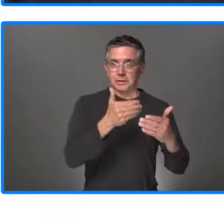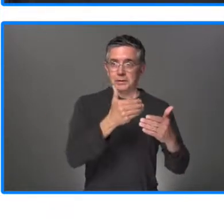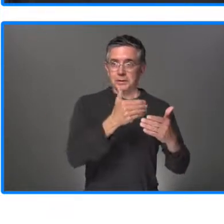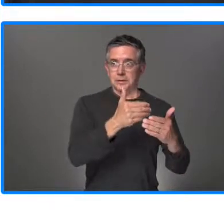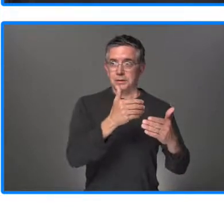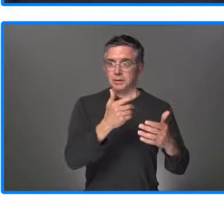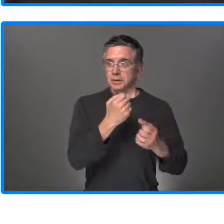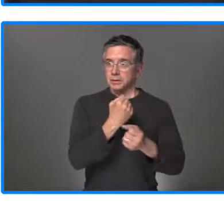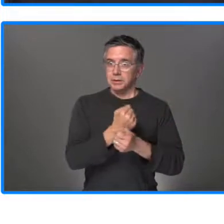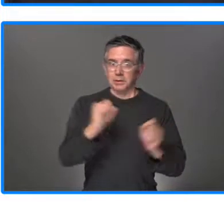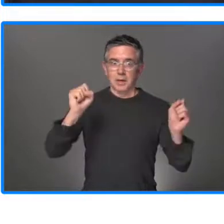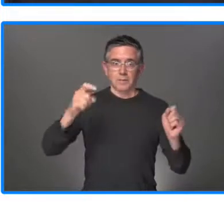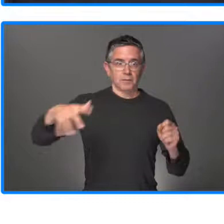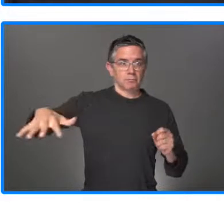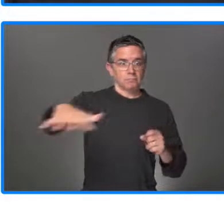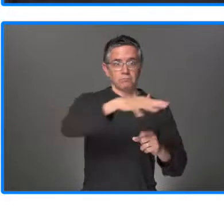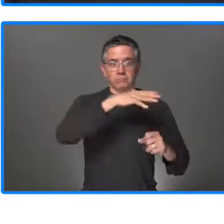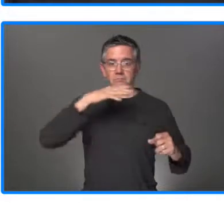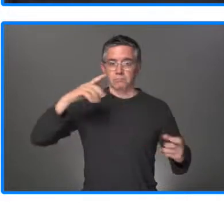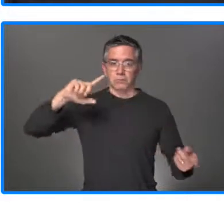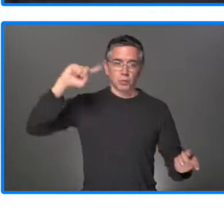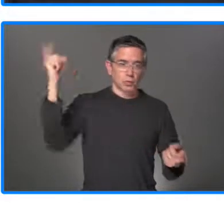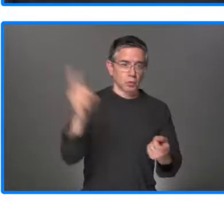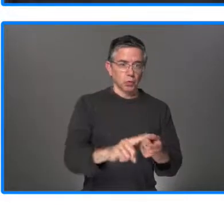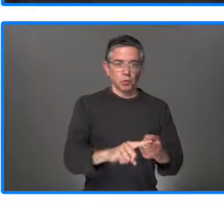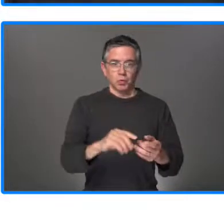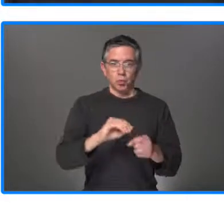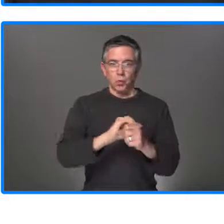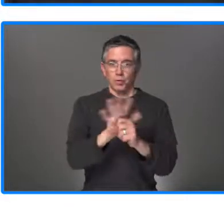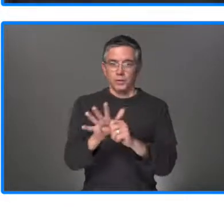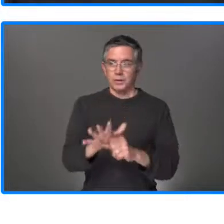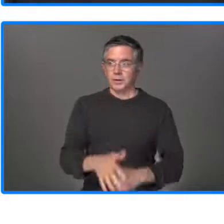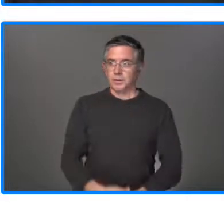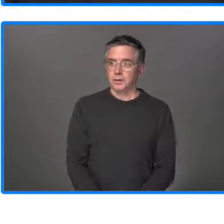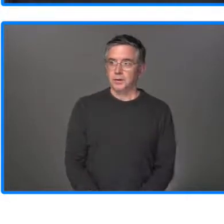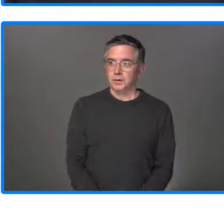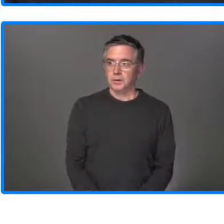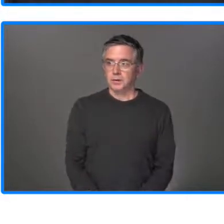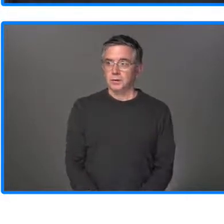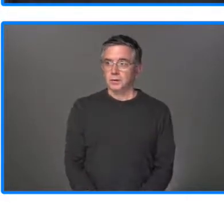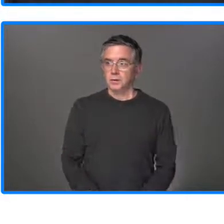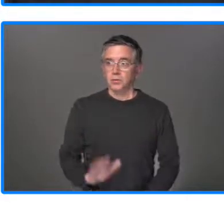Share your story about why you chose vaccination and about your experience.